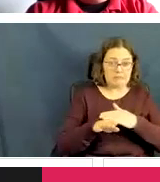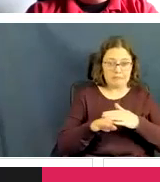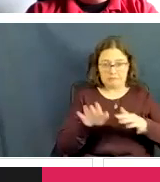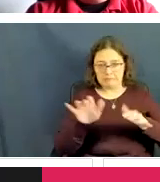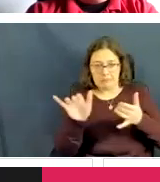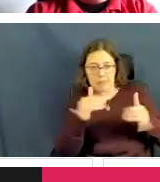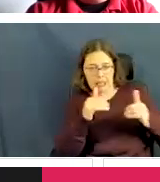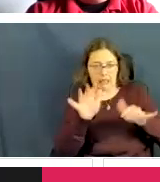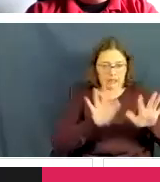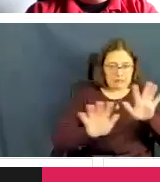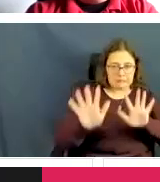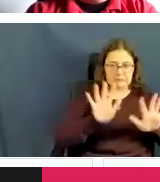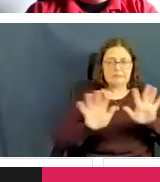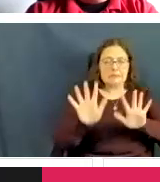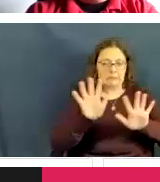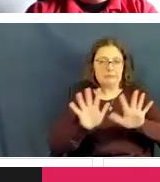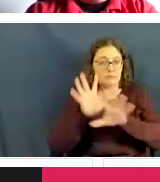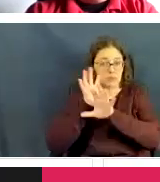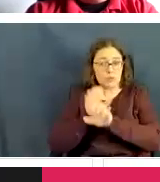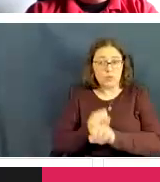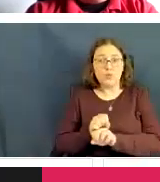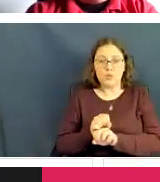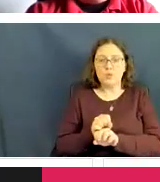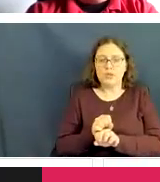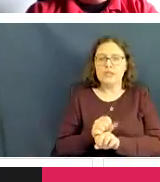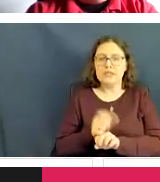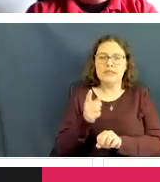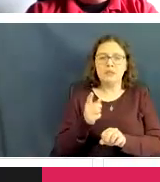As Sandy is pulling that up, you will see it's a basic PowerPoint but what I want you